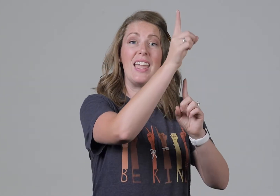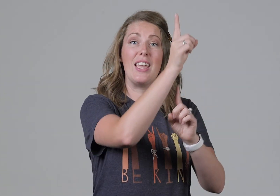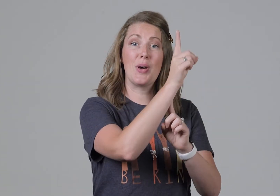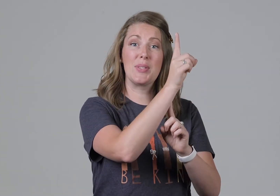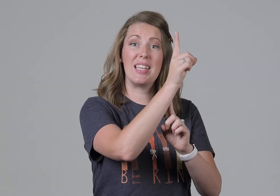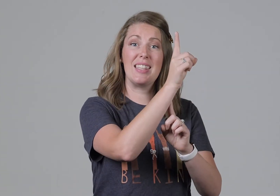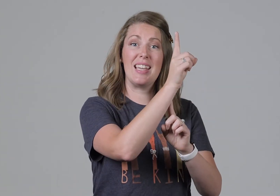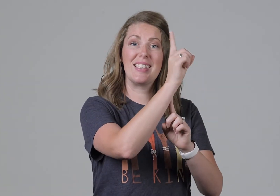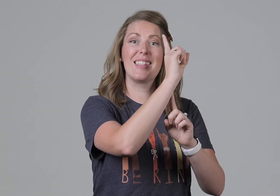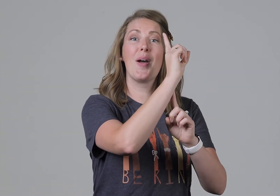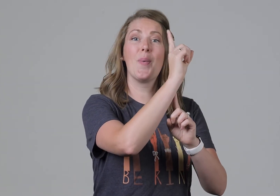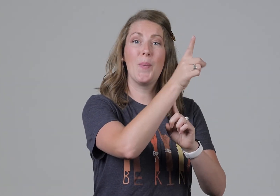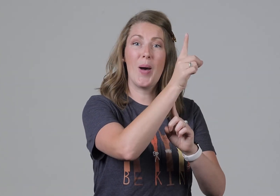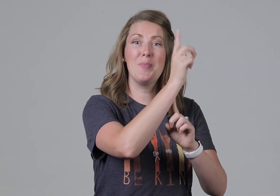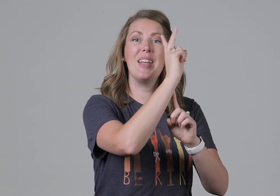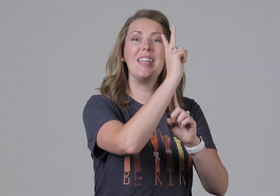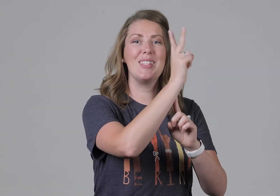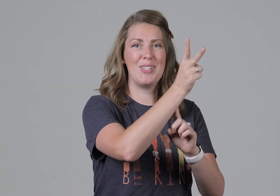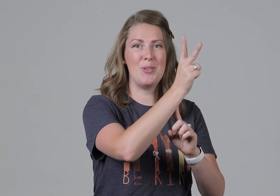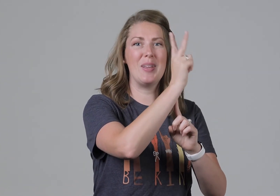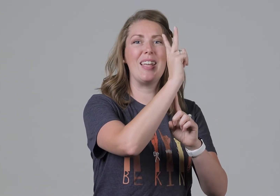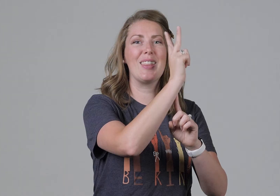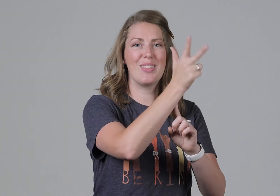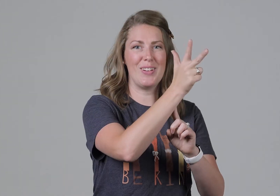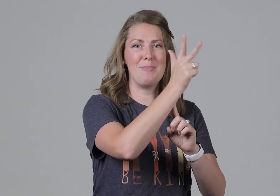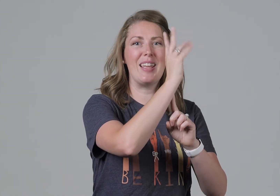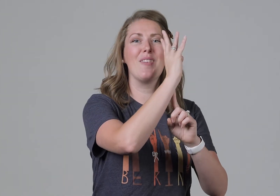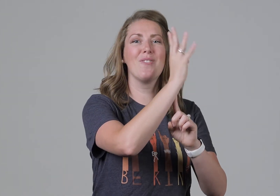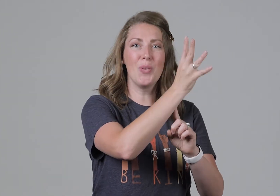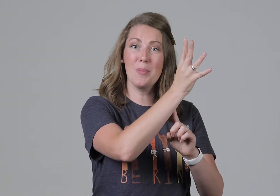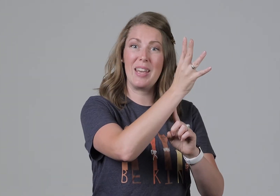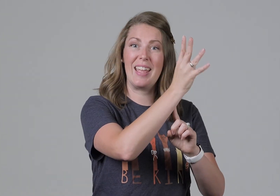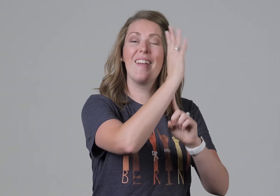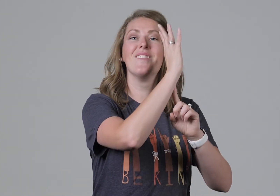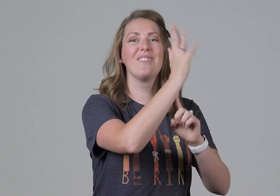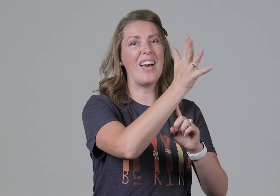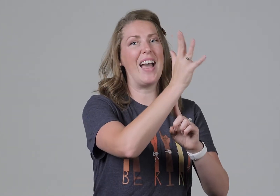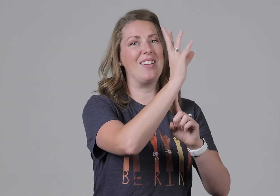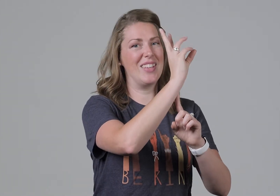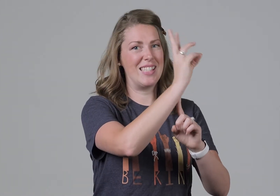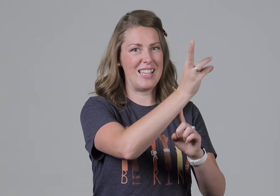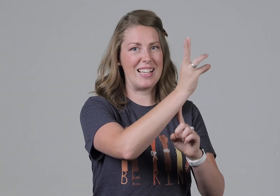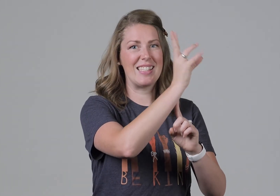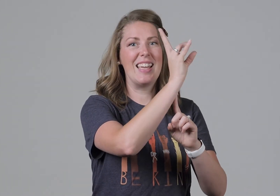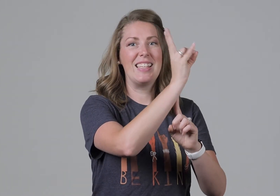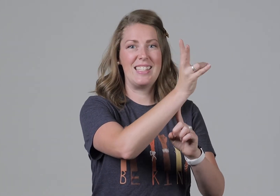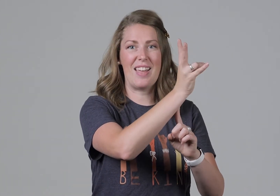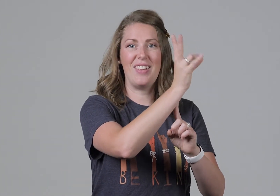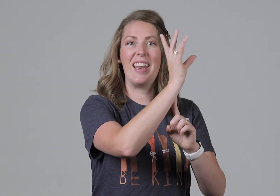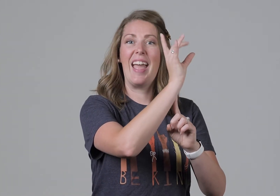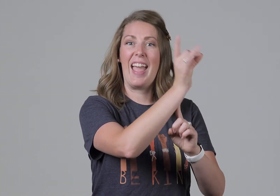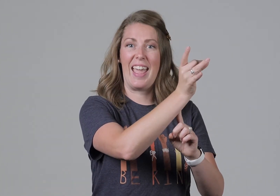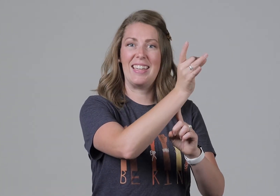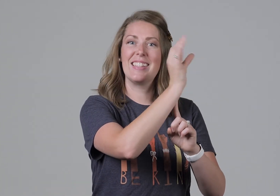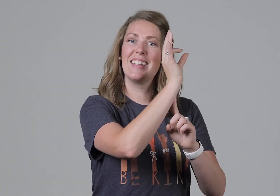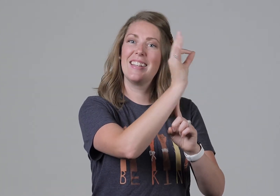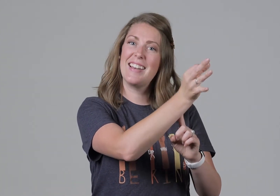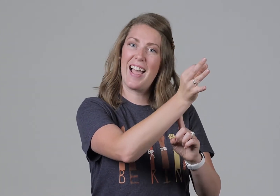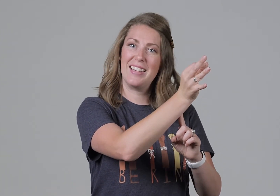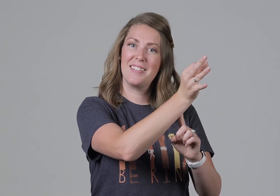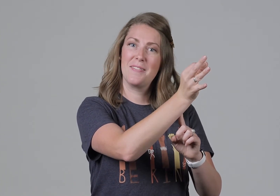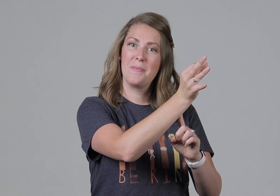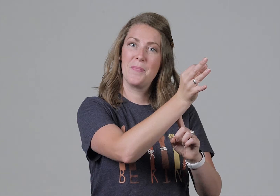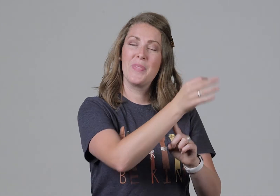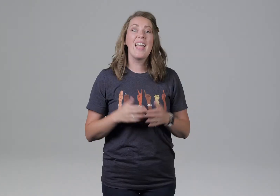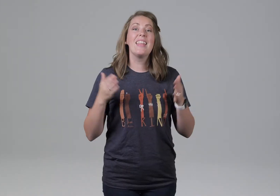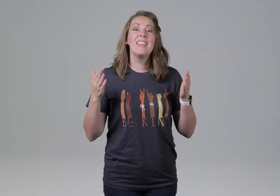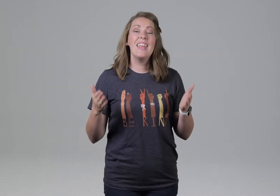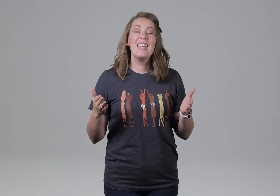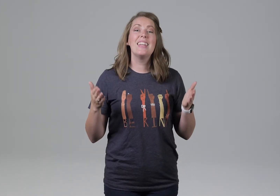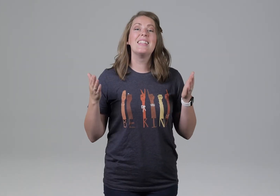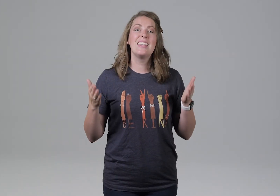it goes like this one minute, two minute, three minute, four minute, five, six, seven, eight, nine, then 10